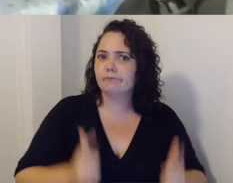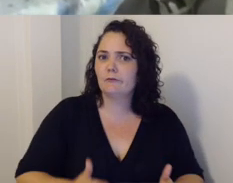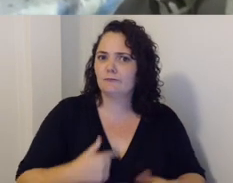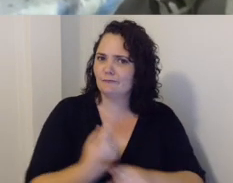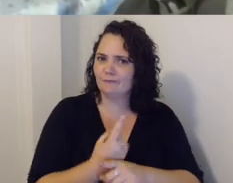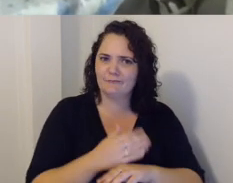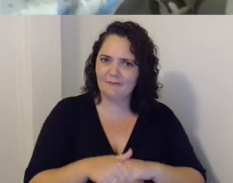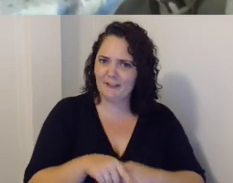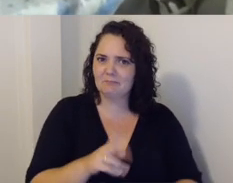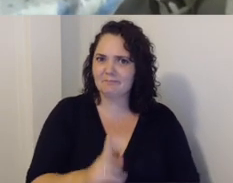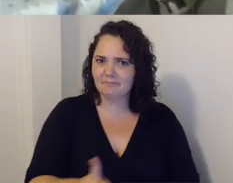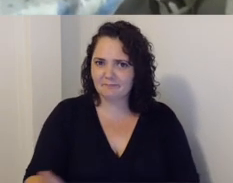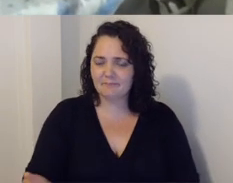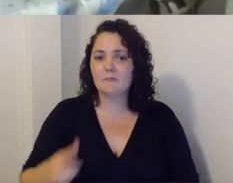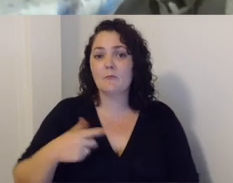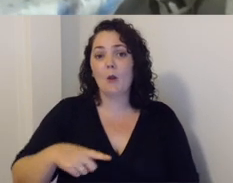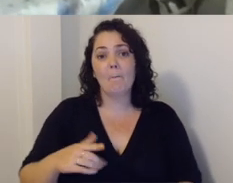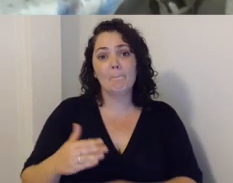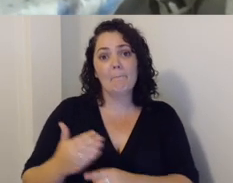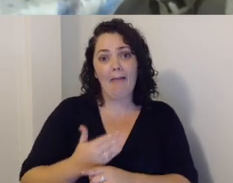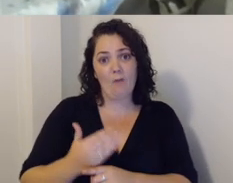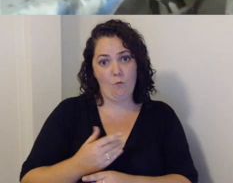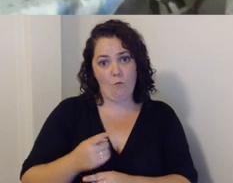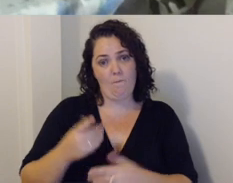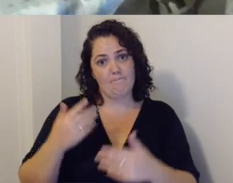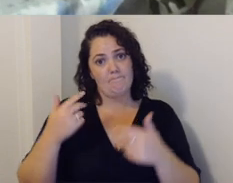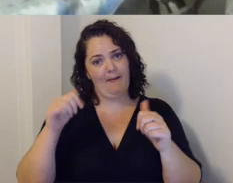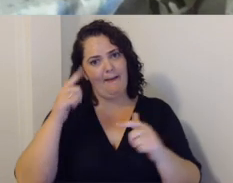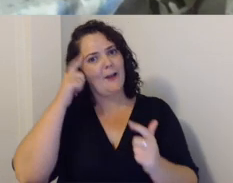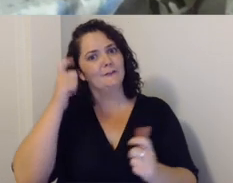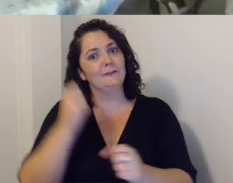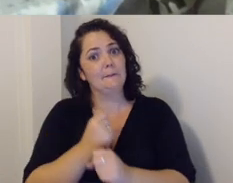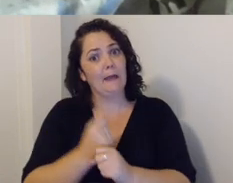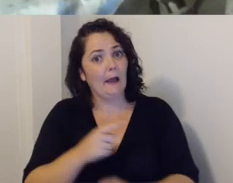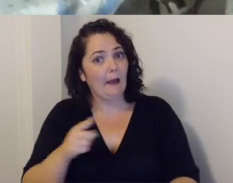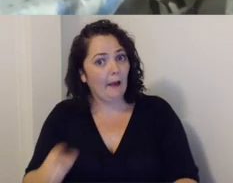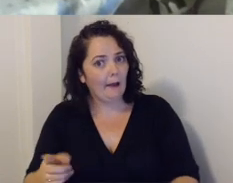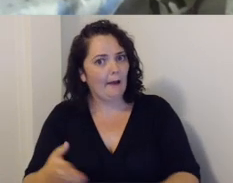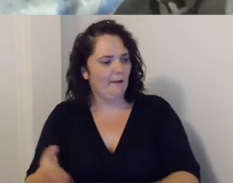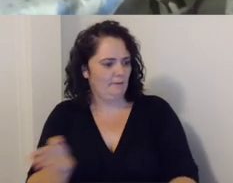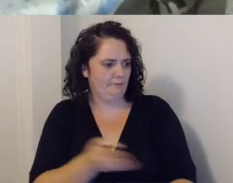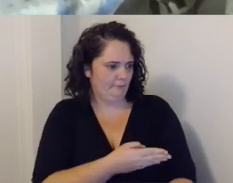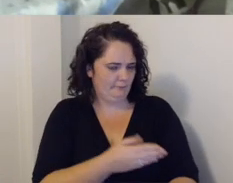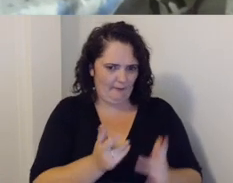prior to the invention of the eraser, artists had a lot of other um options for erasure and uh as I